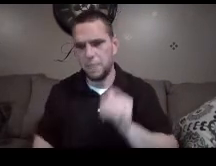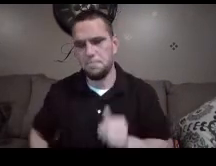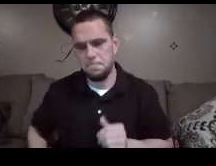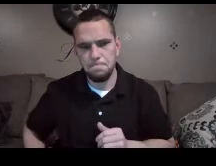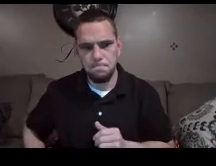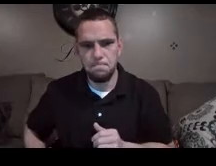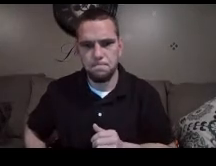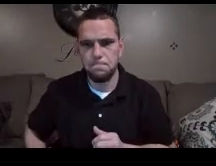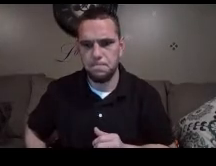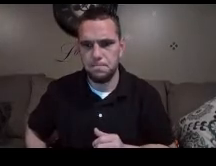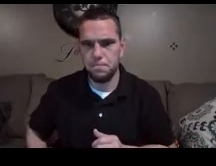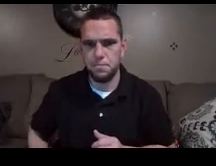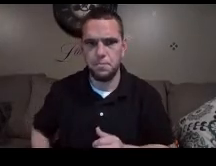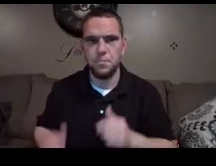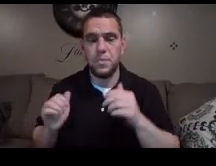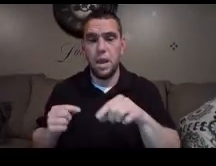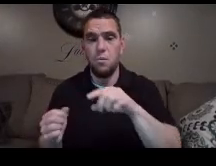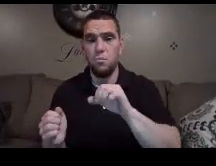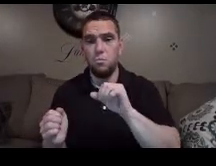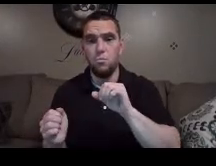I'm going to go back to the accessibility checker here.